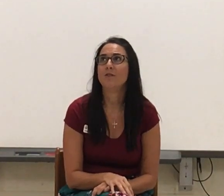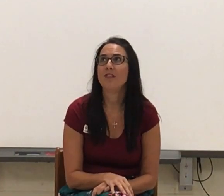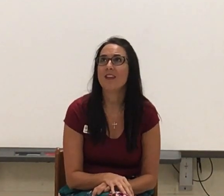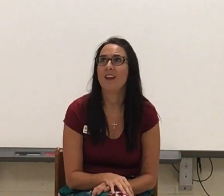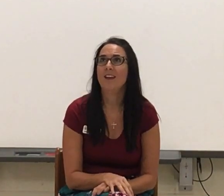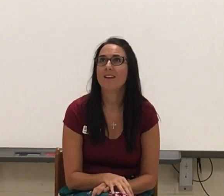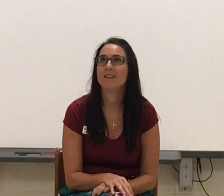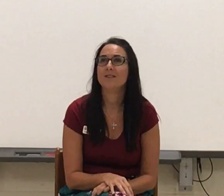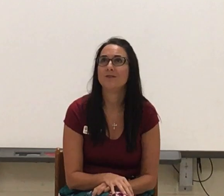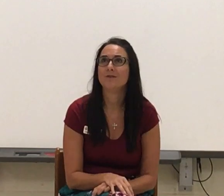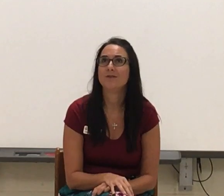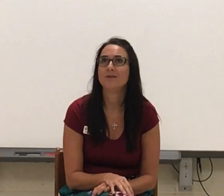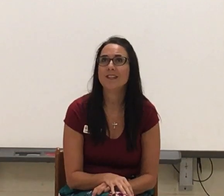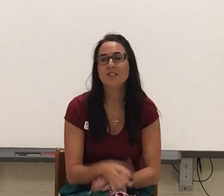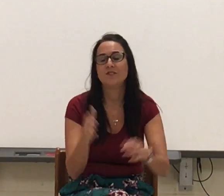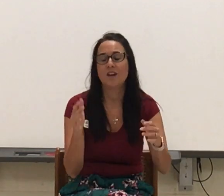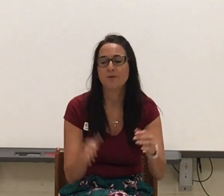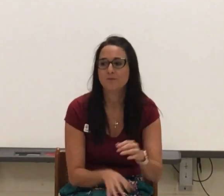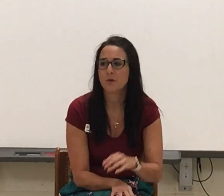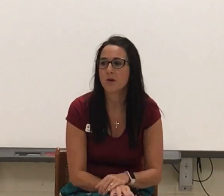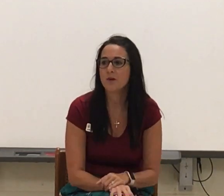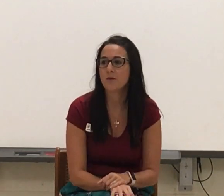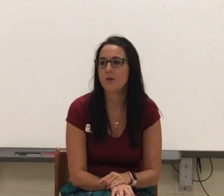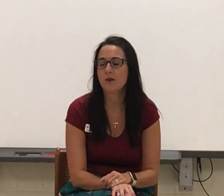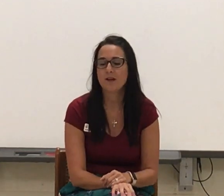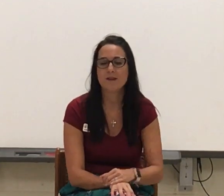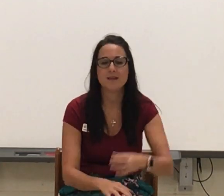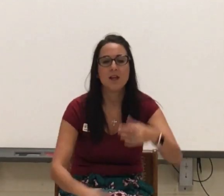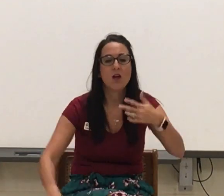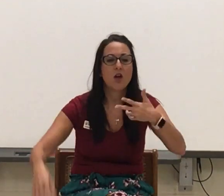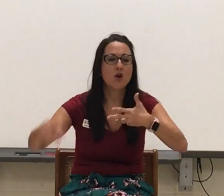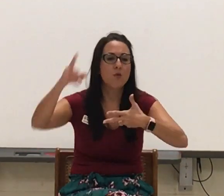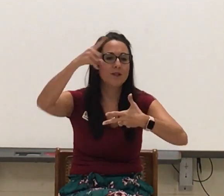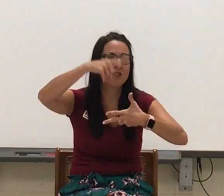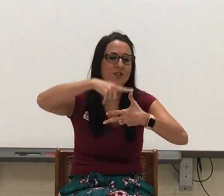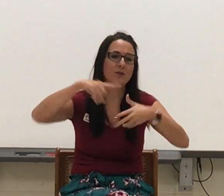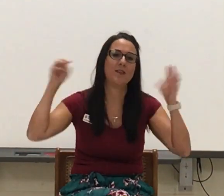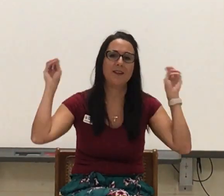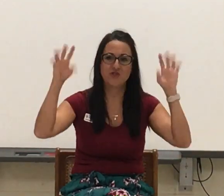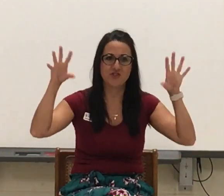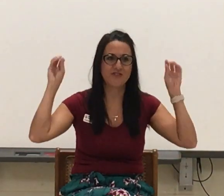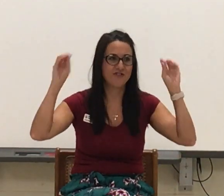Ok so...... I kind of think.... let's just vote. What do you guys think? Who wants to do this?